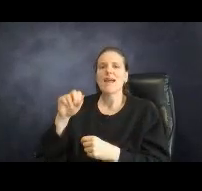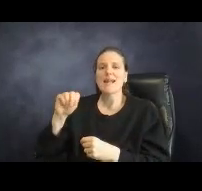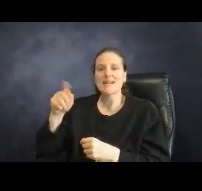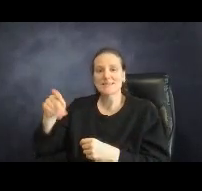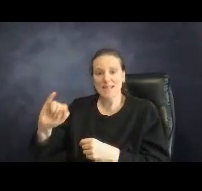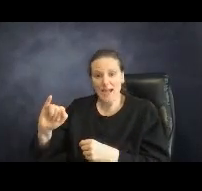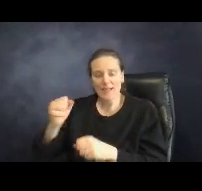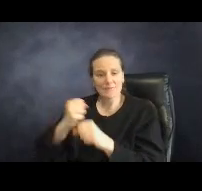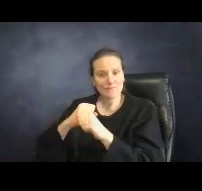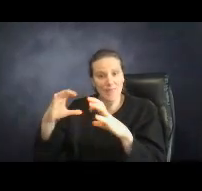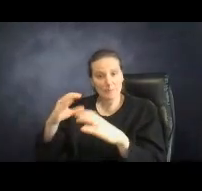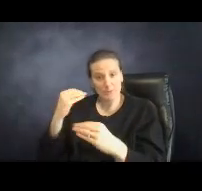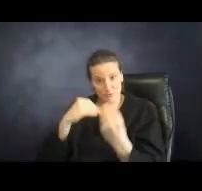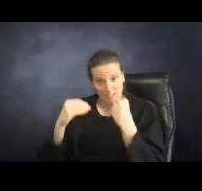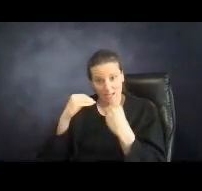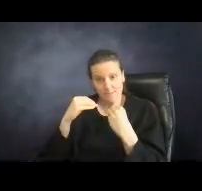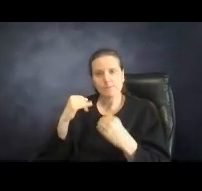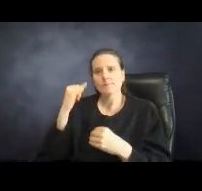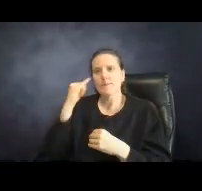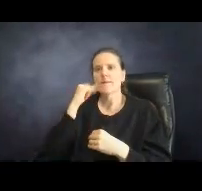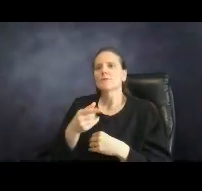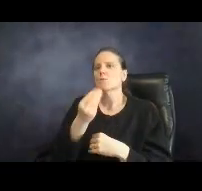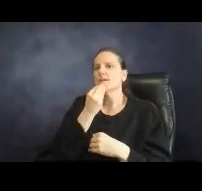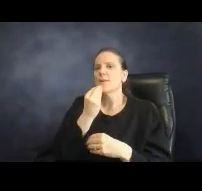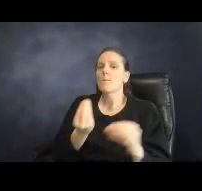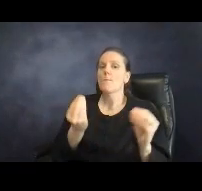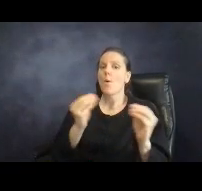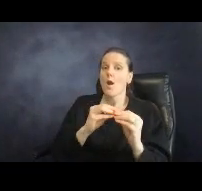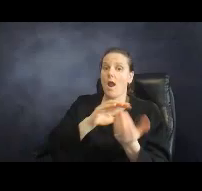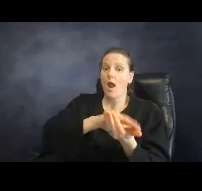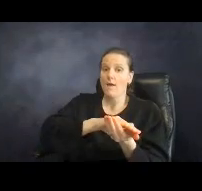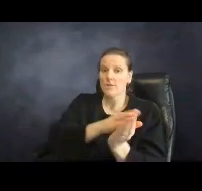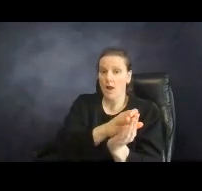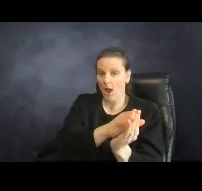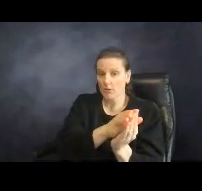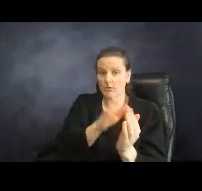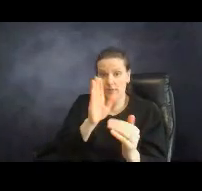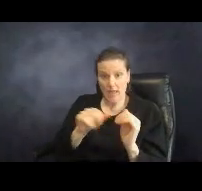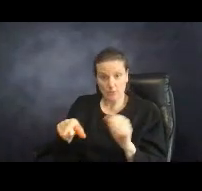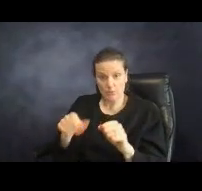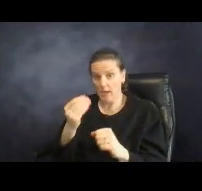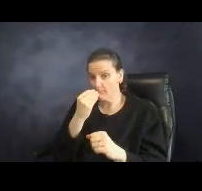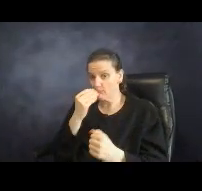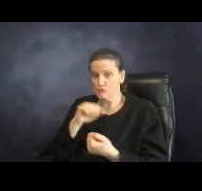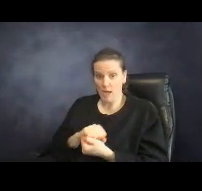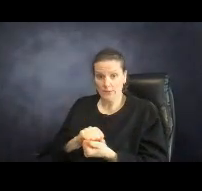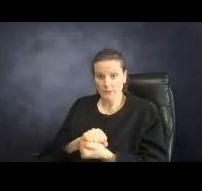but if you eat more avocado than you have the capacity to digest, it's gonna cause nausea.